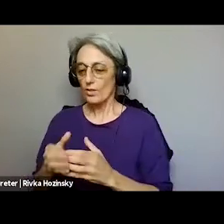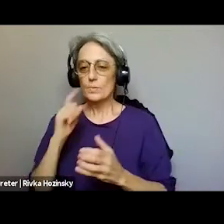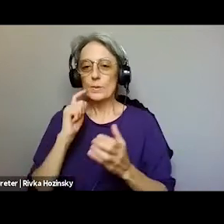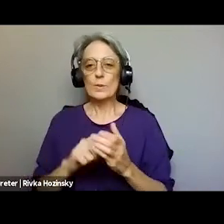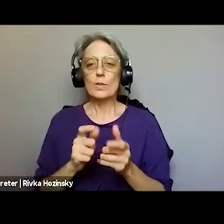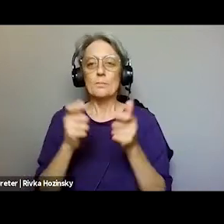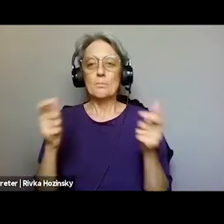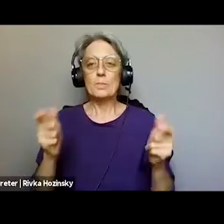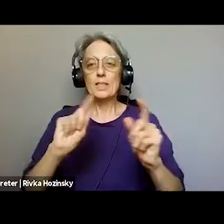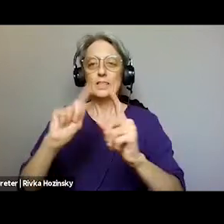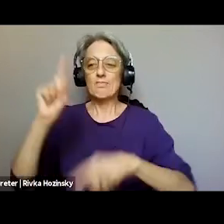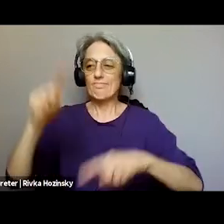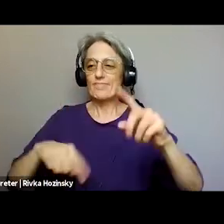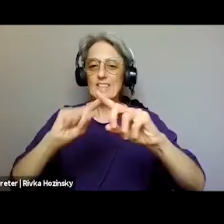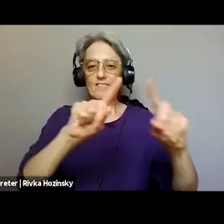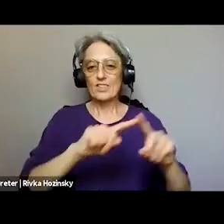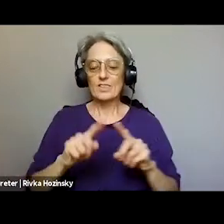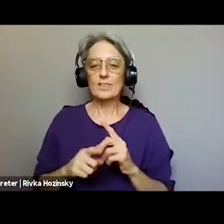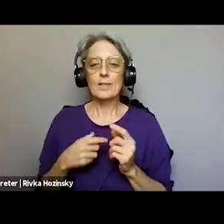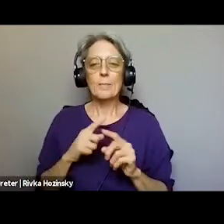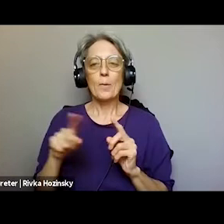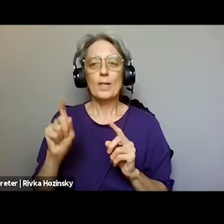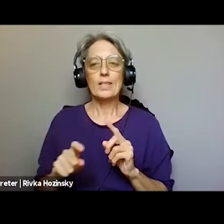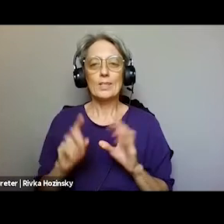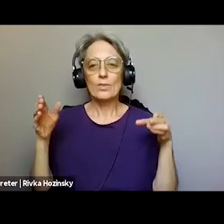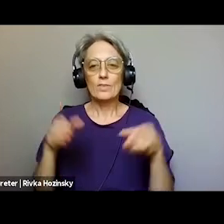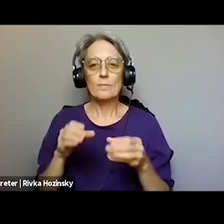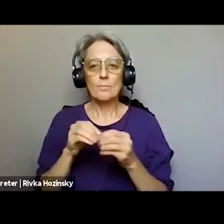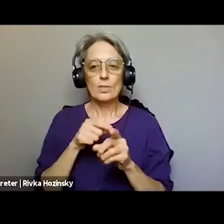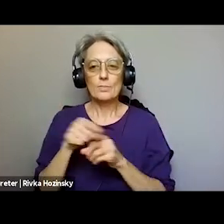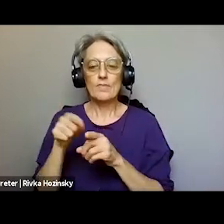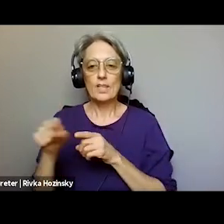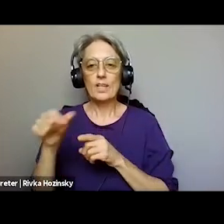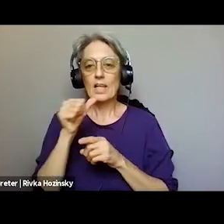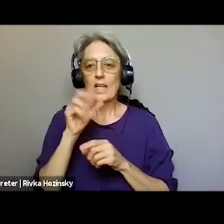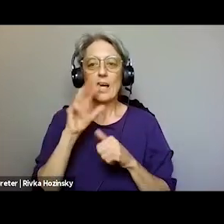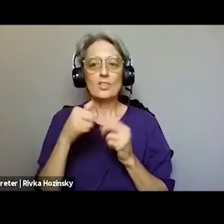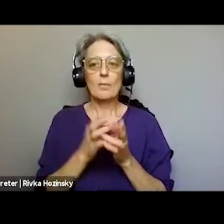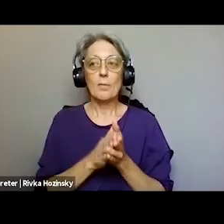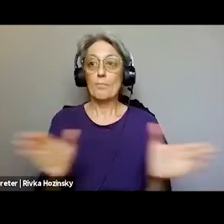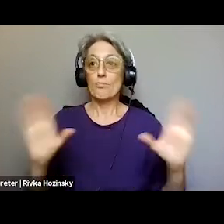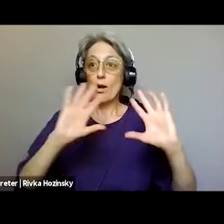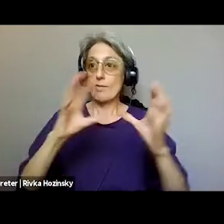need to be more specific by not just these broad categories but by specific disability. And then as